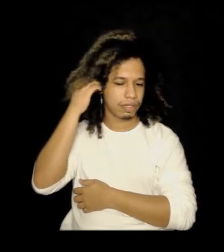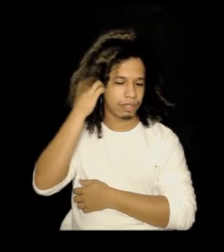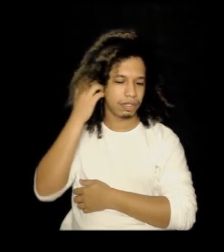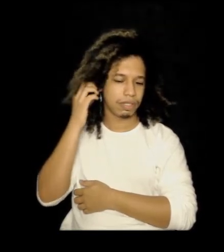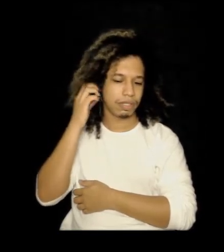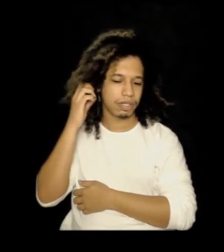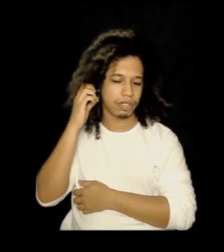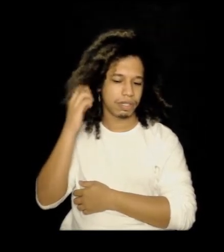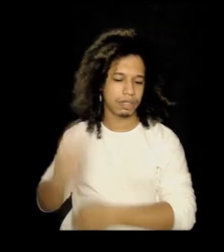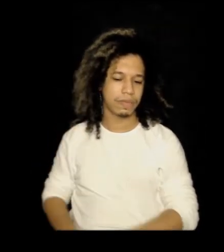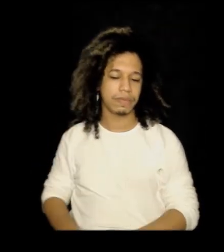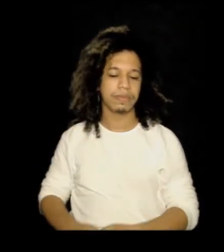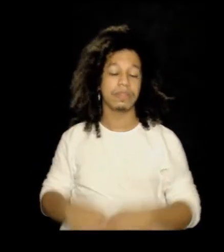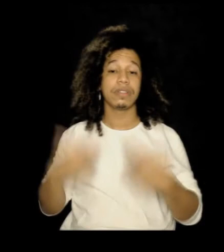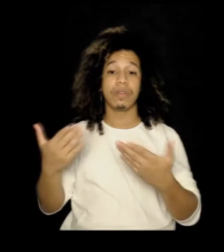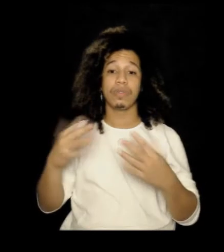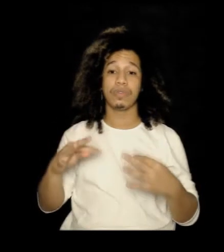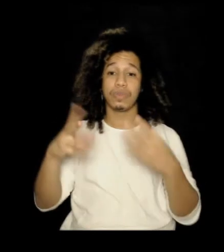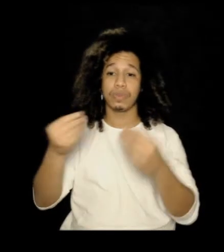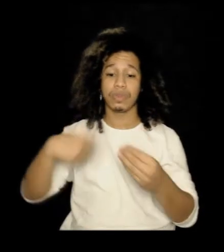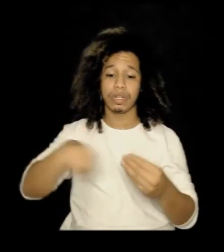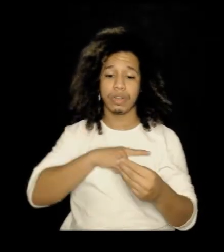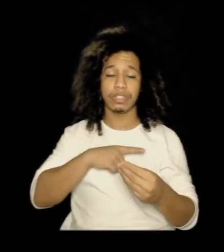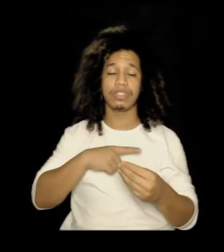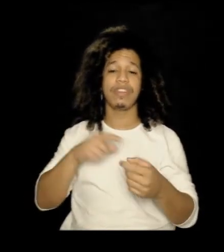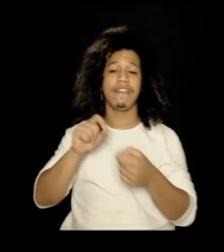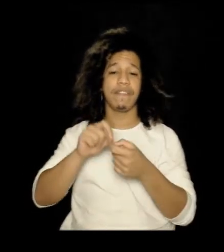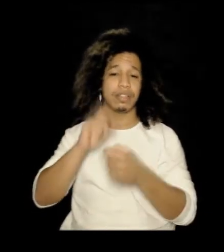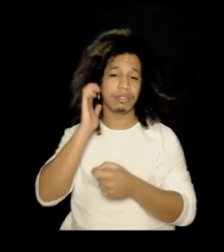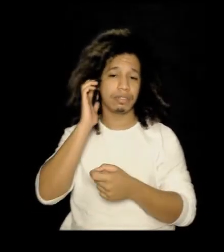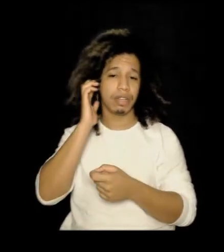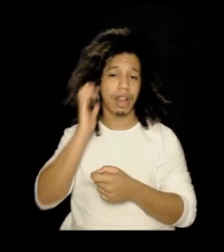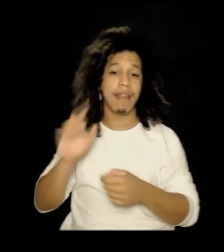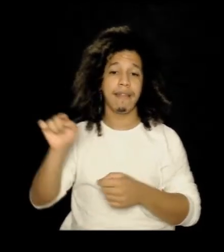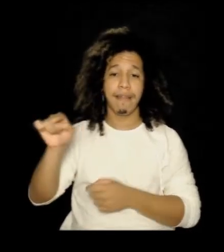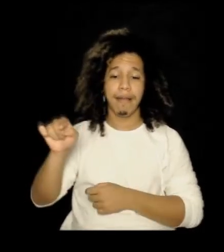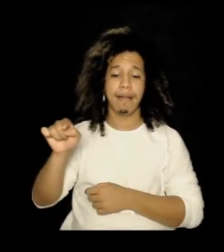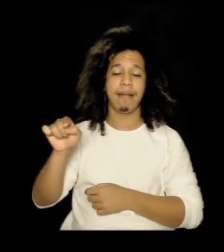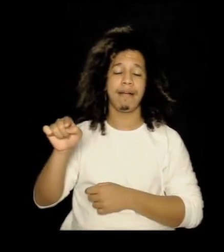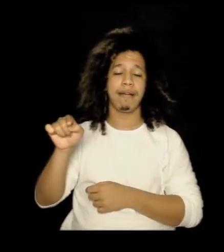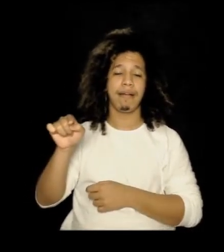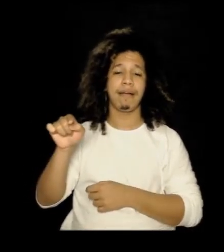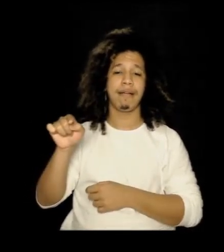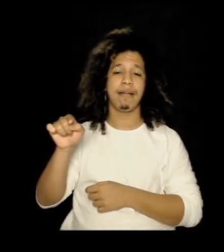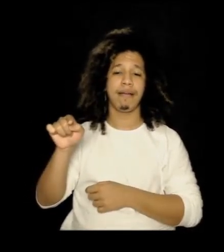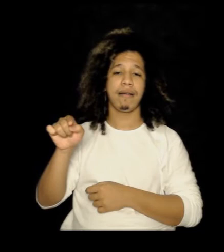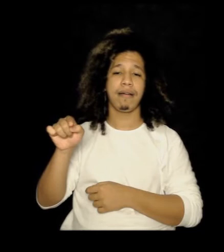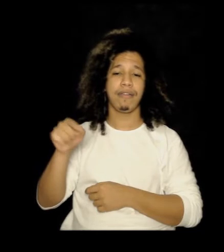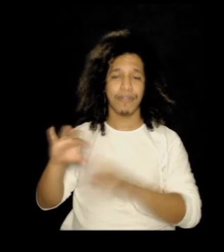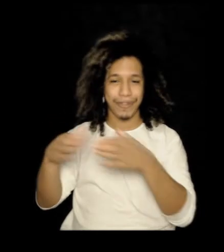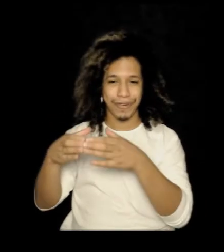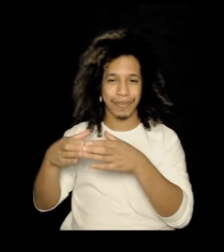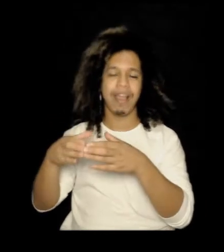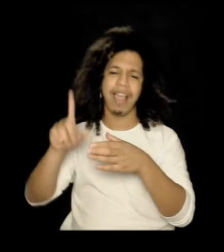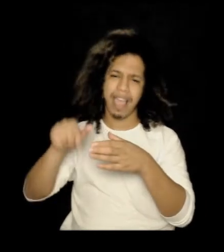work that we have here. In fact, everything we do in this Program is the result of joint collaboration - like